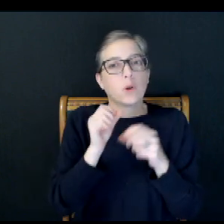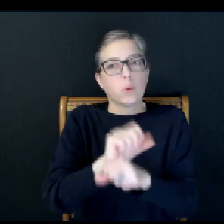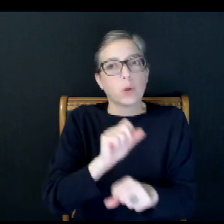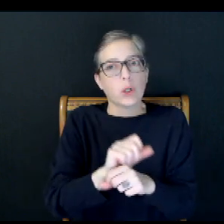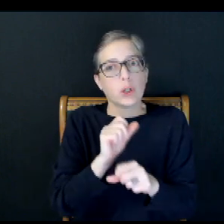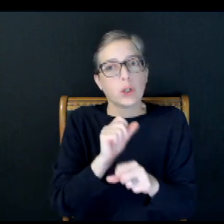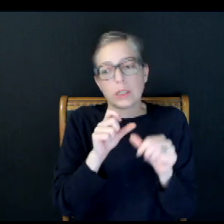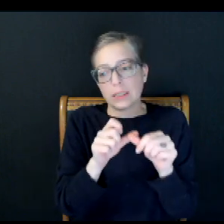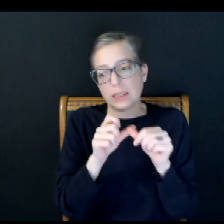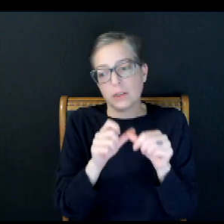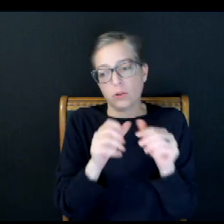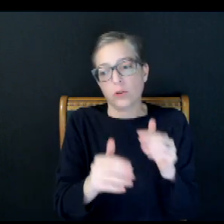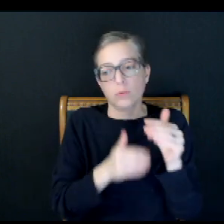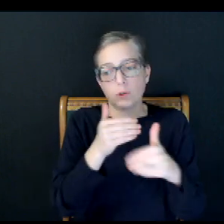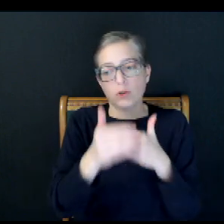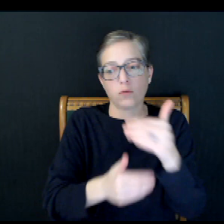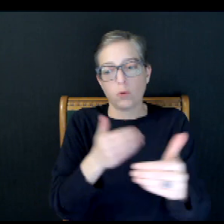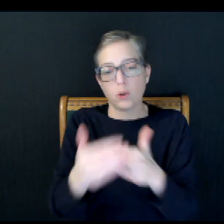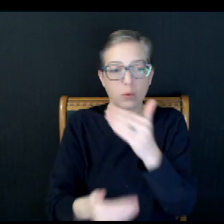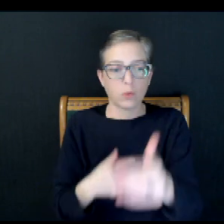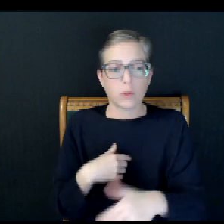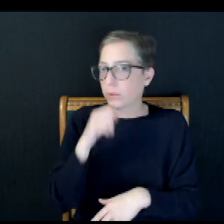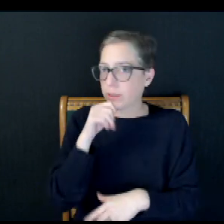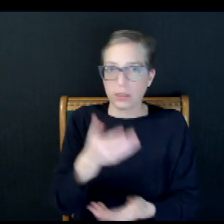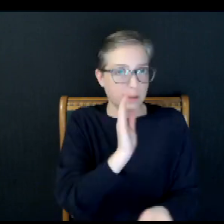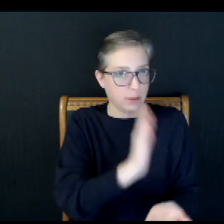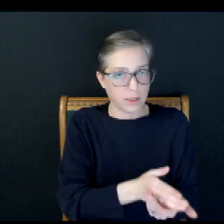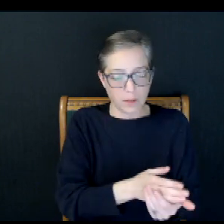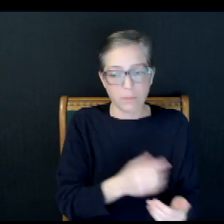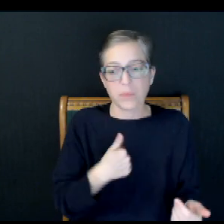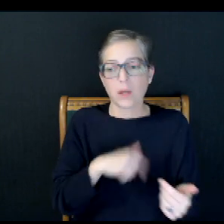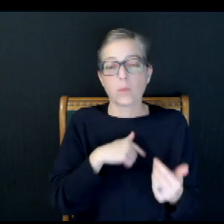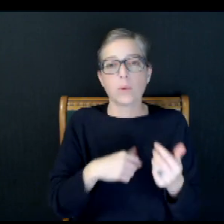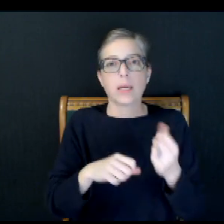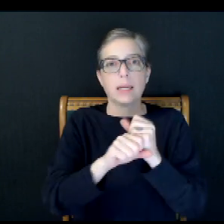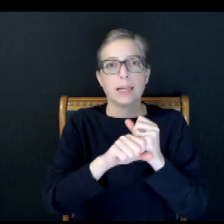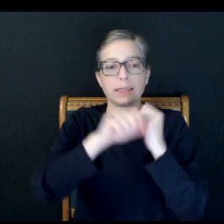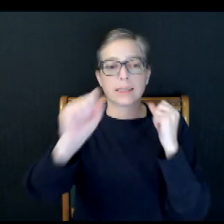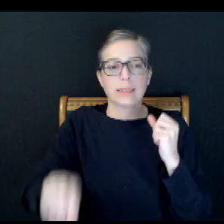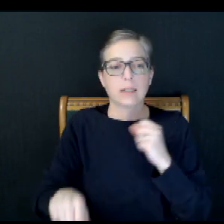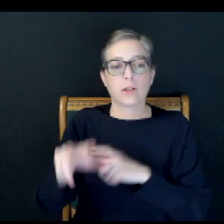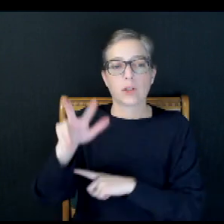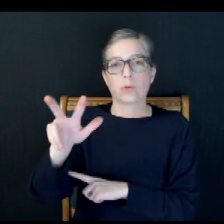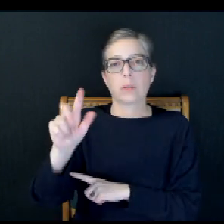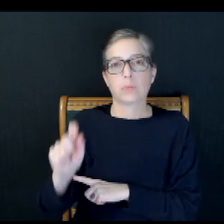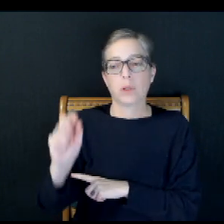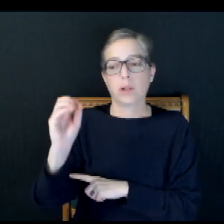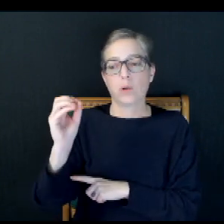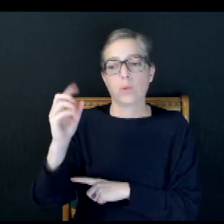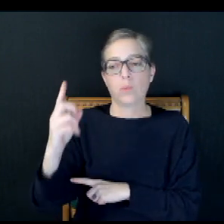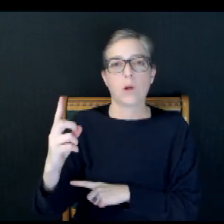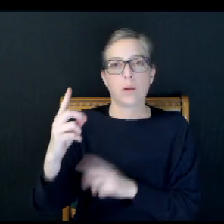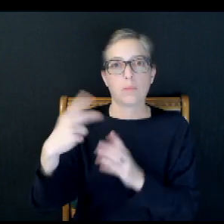We didn't stop there, we are extending this 3.01 we call it project, this equity study.